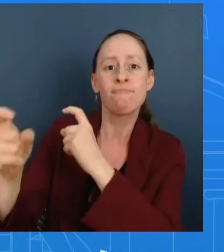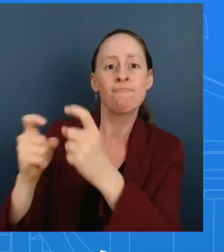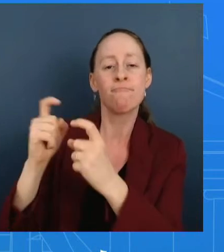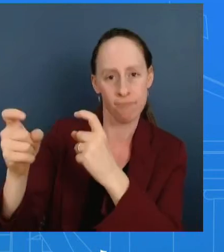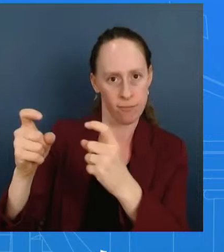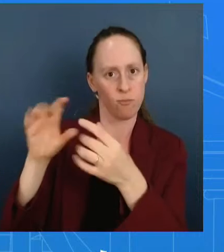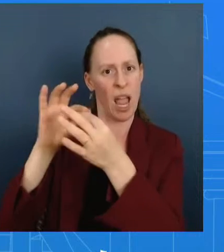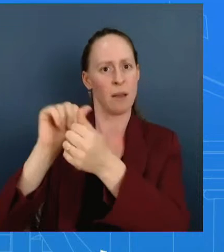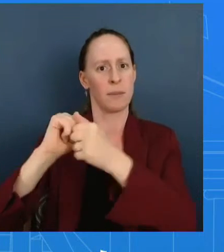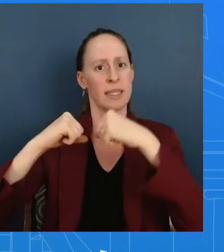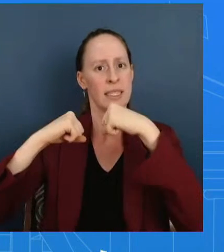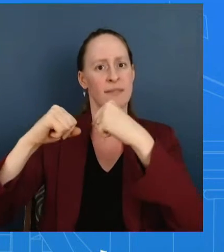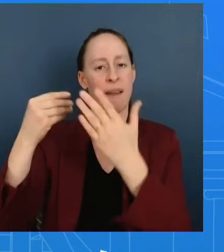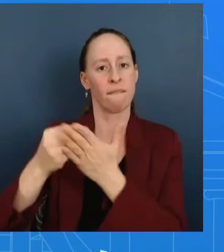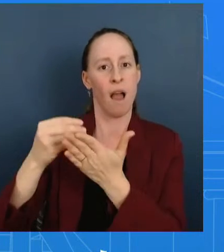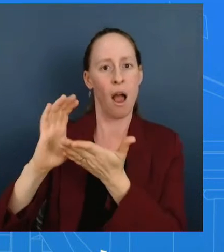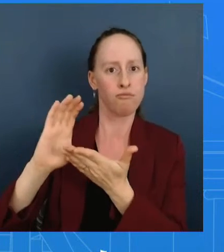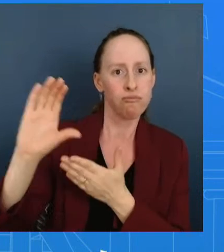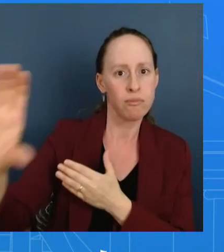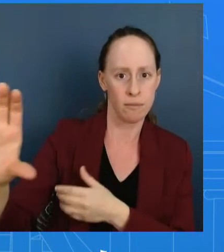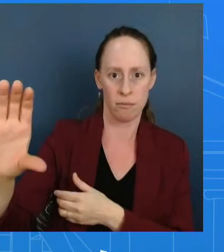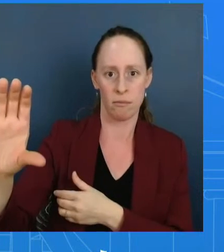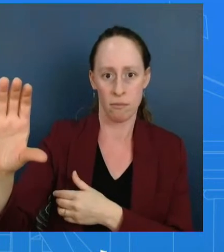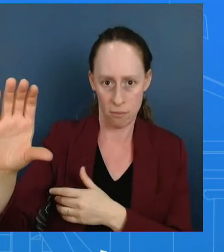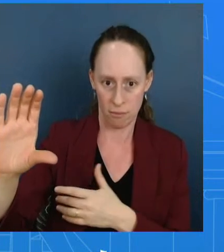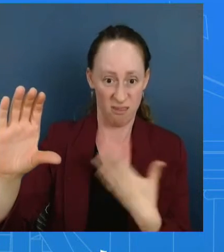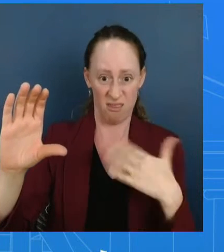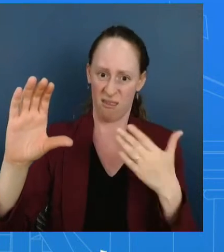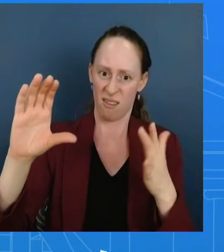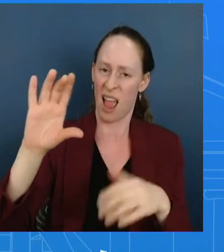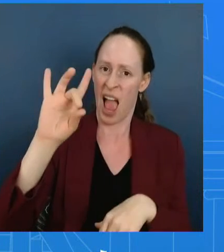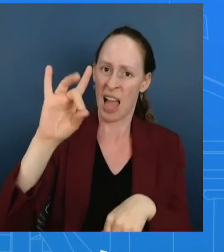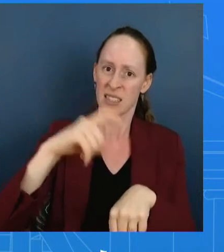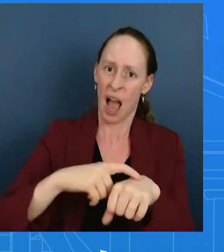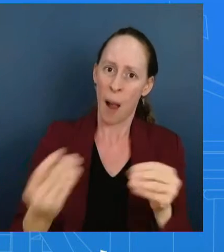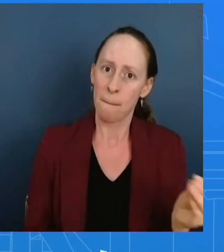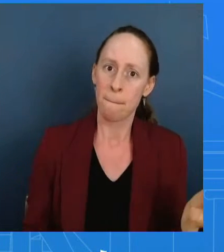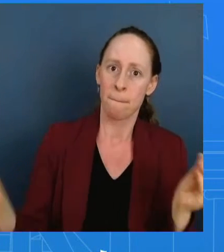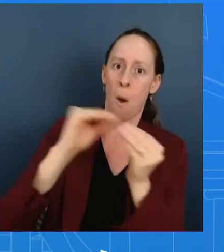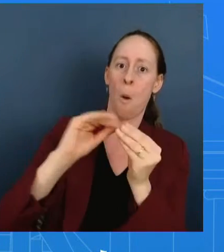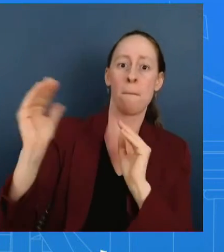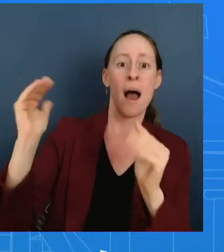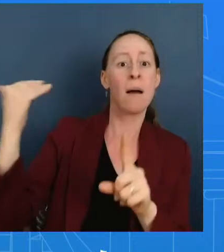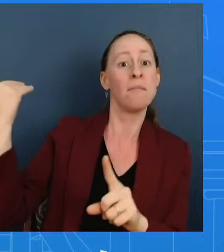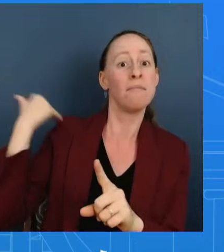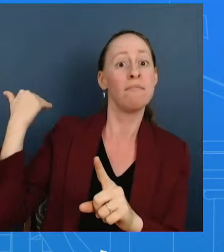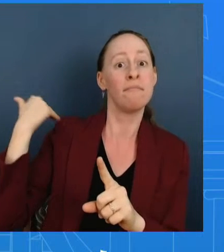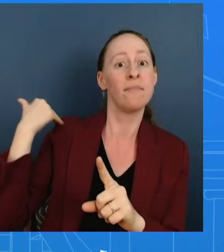Allies first set that 2 percent benchmark a decade ago. Now, just quickly turning to the schedule.